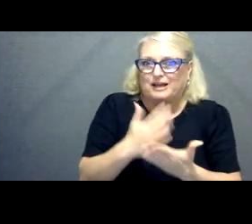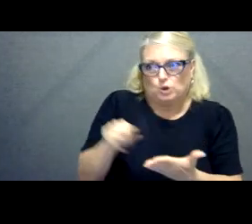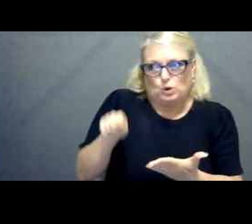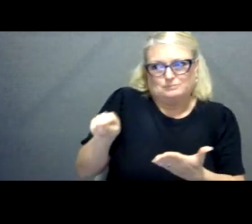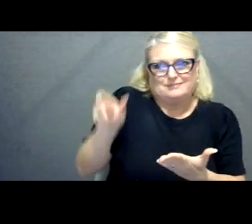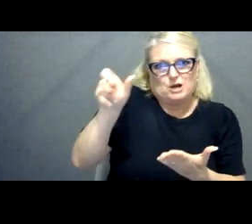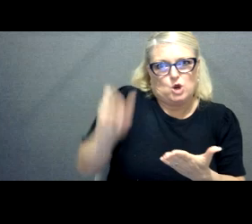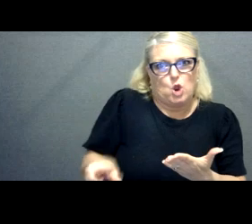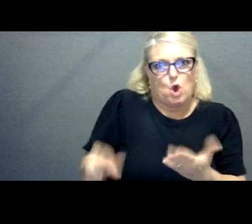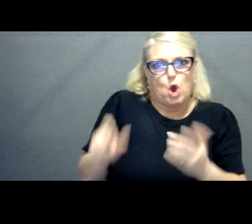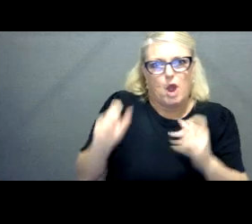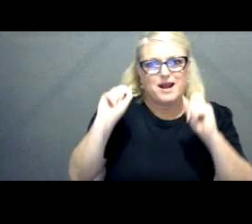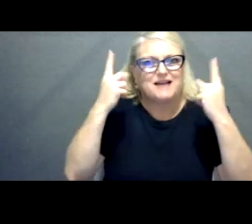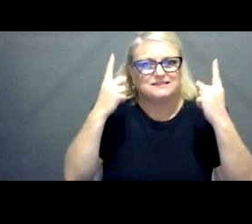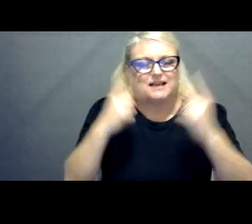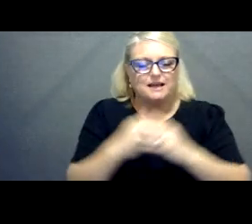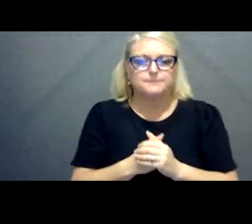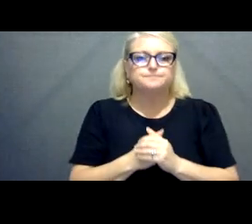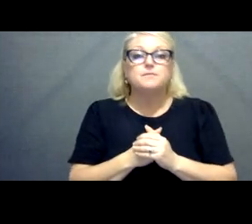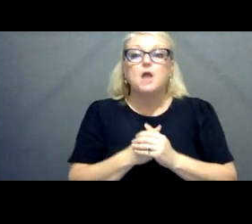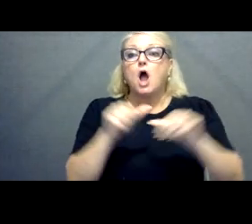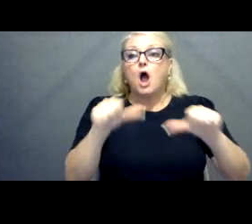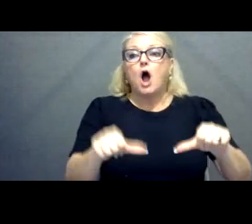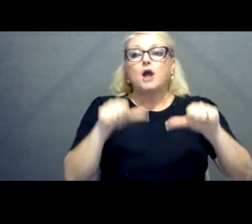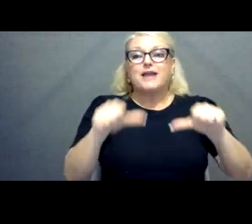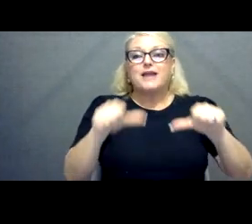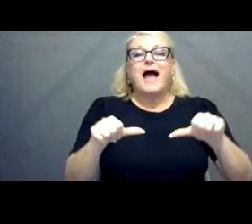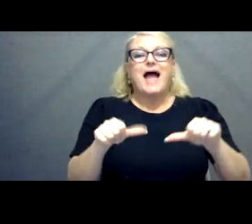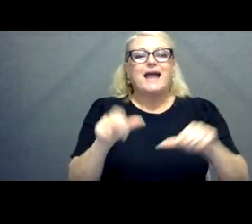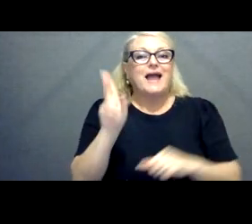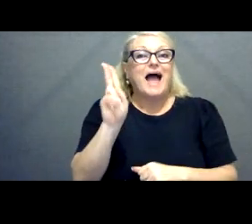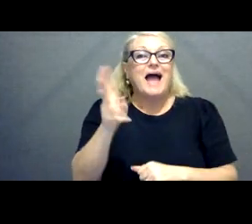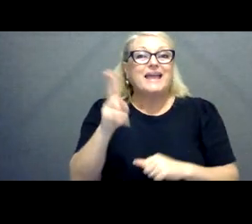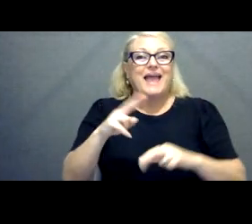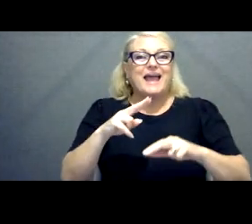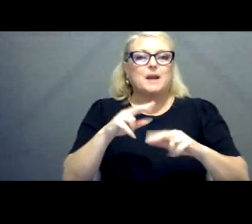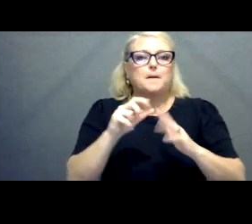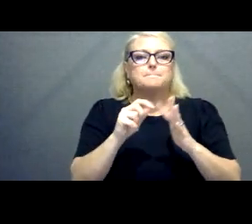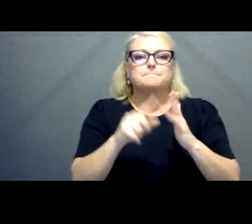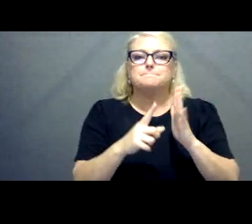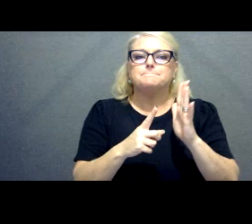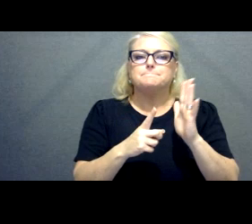because it's appropriate just covered um do any of the three tests carry more weight than the other